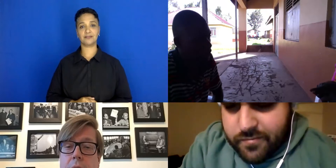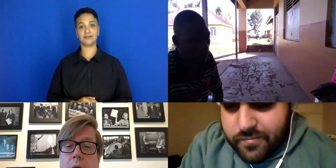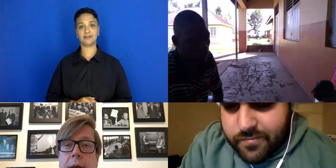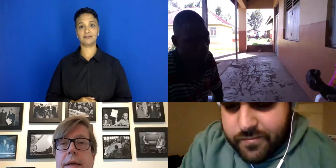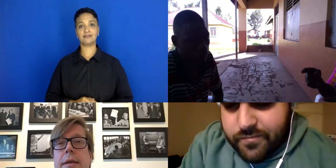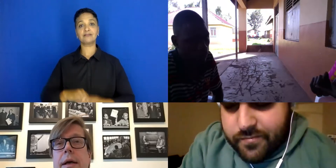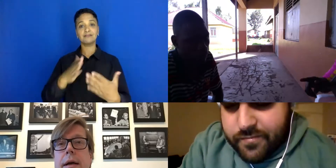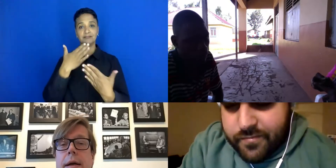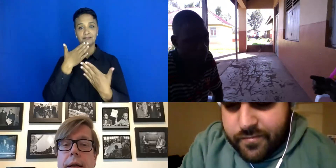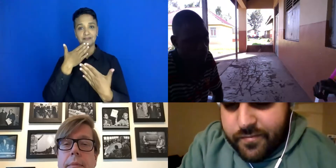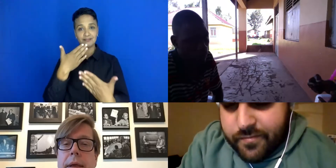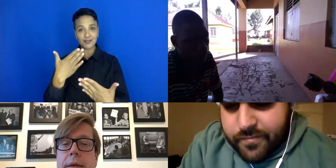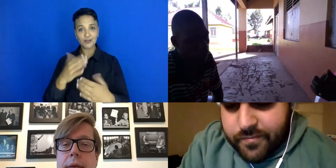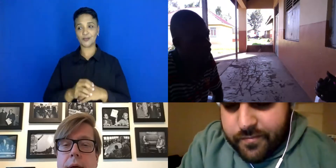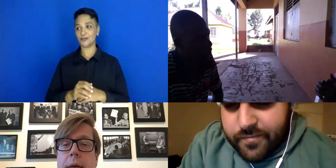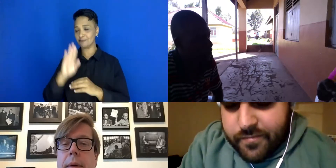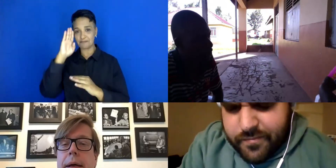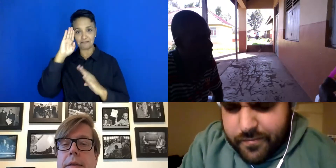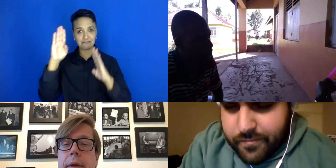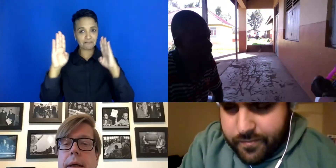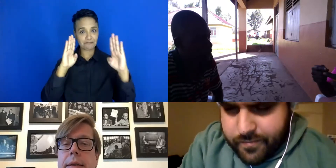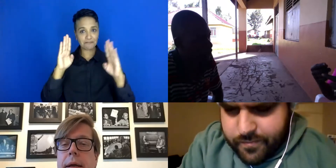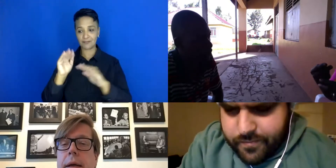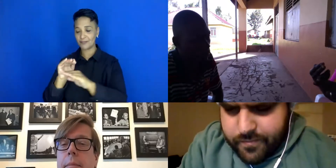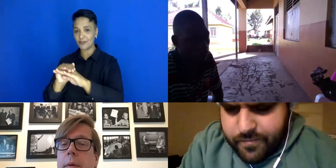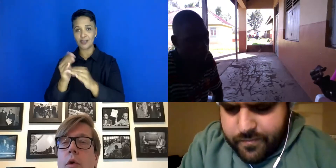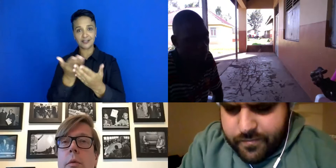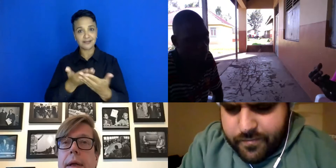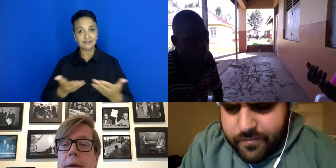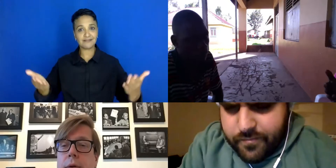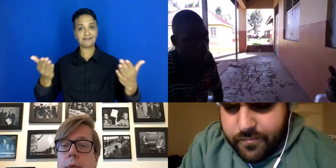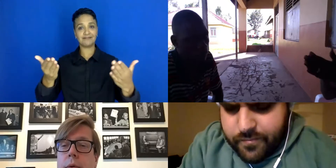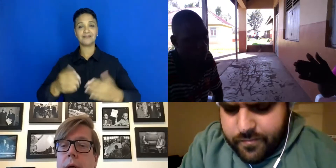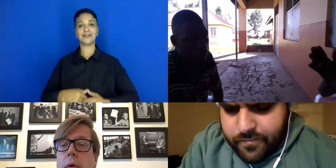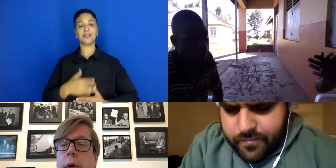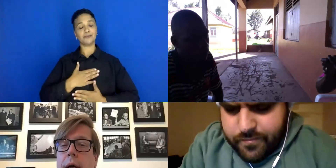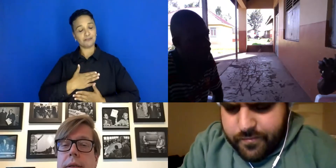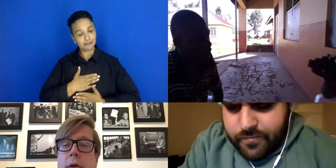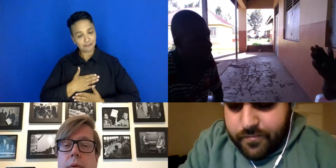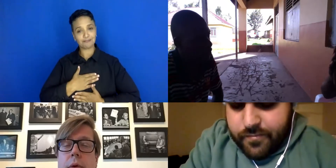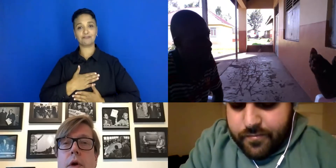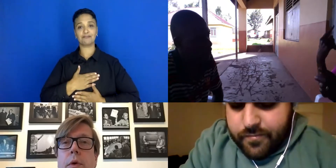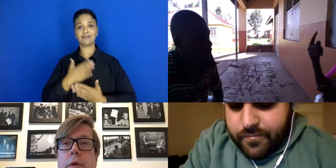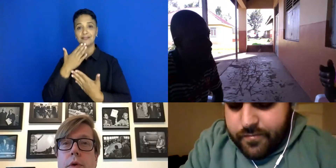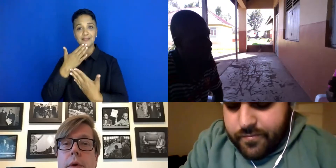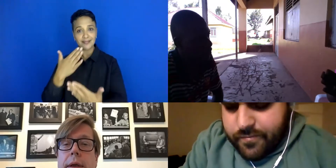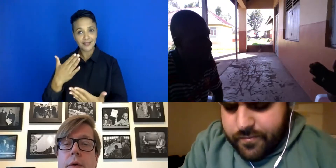colleagues let me start by extending my warm thanks to the organizer for the opportunity to